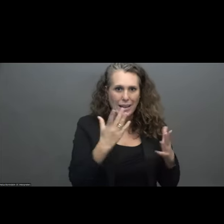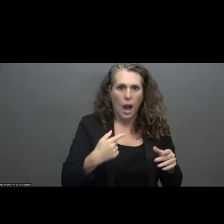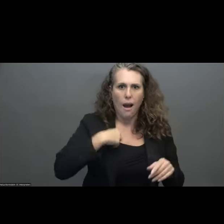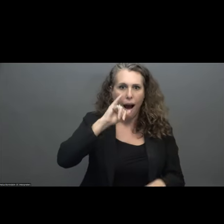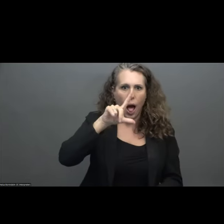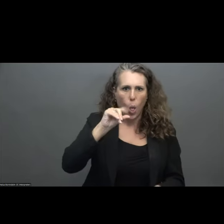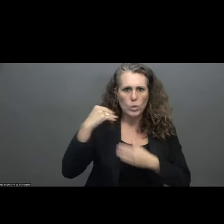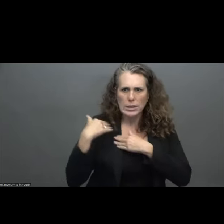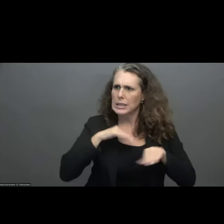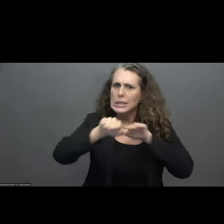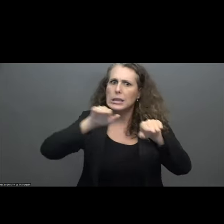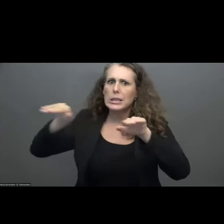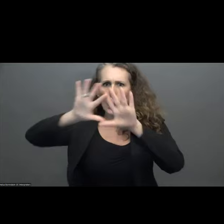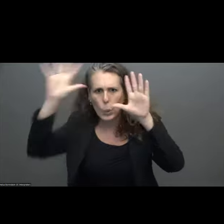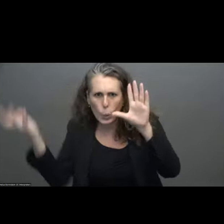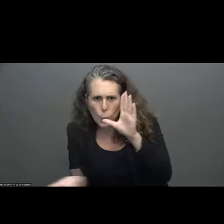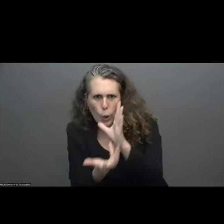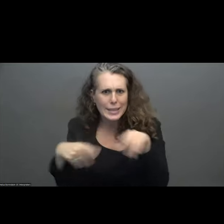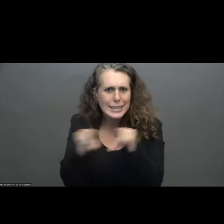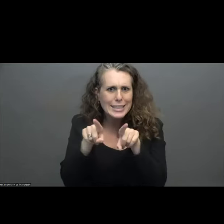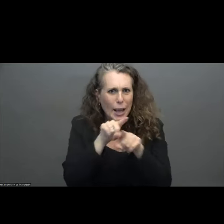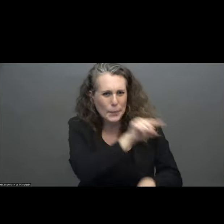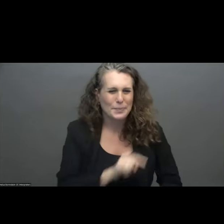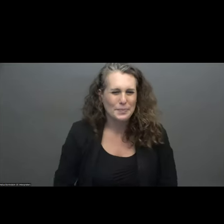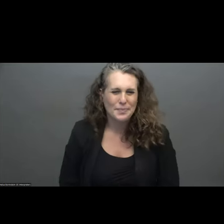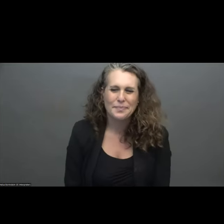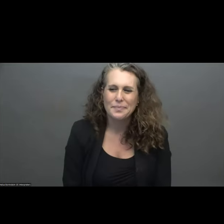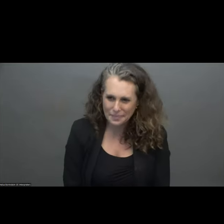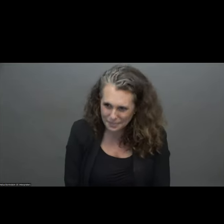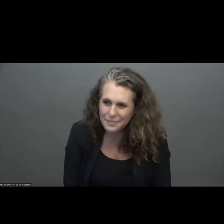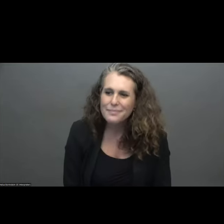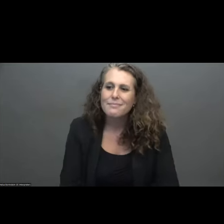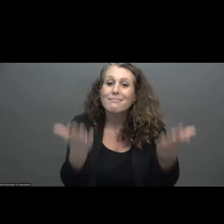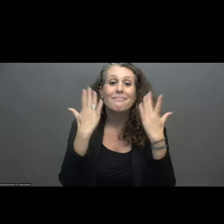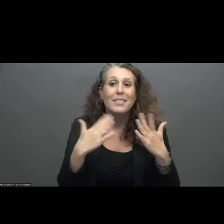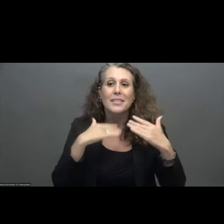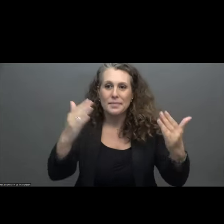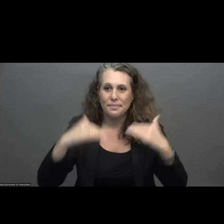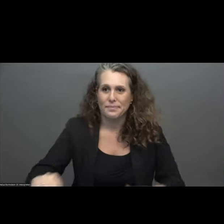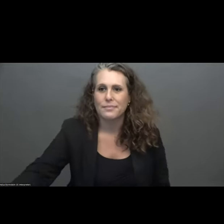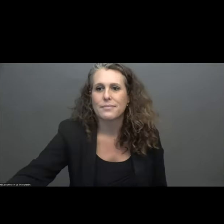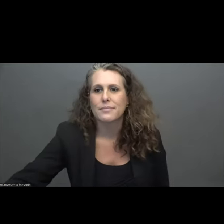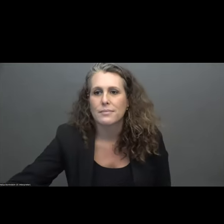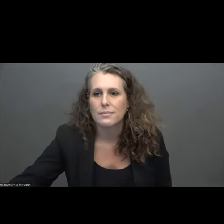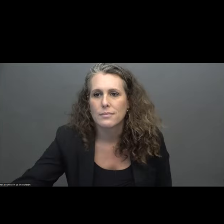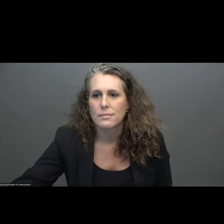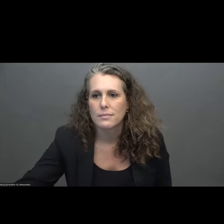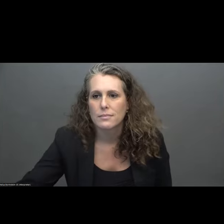16:15:14 Now, moving to live focus among. He's a senior social welfare officer at the